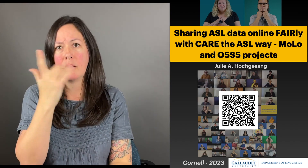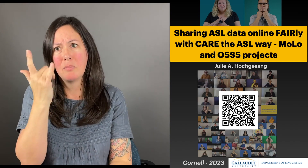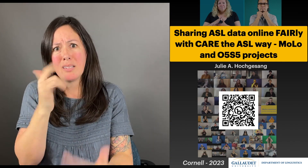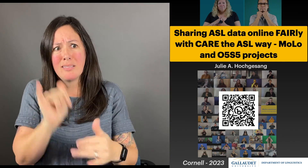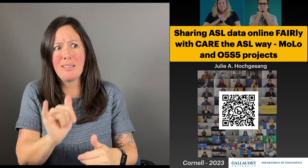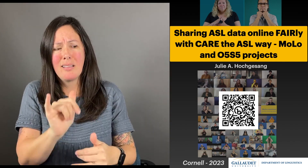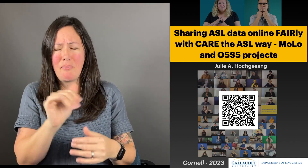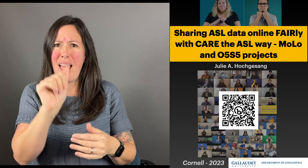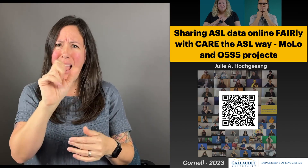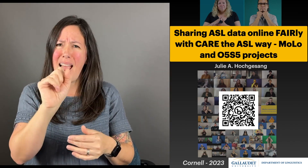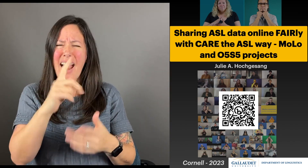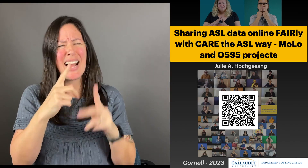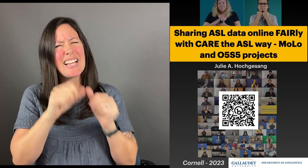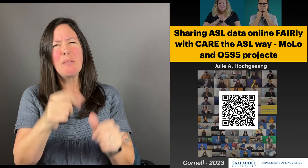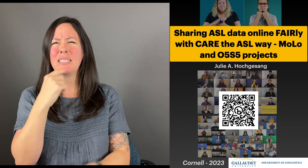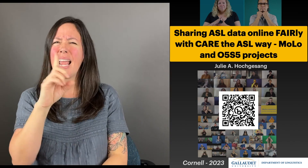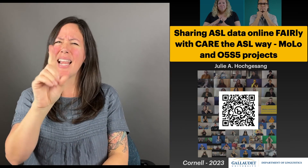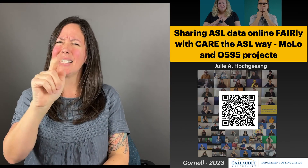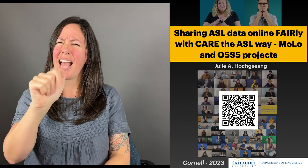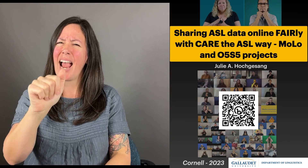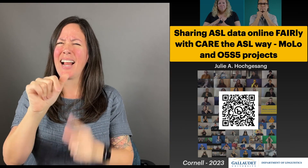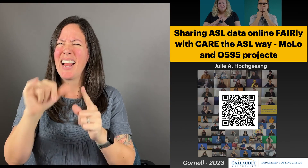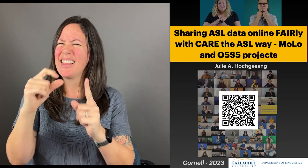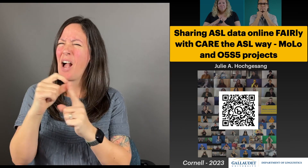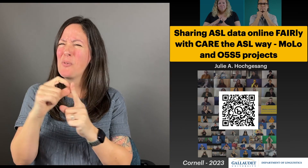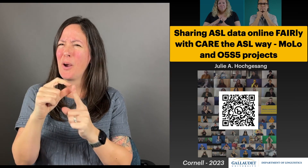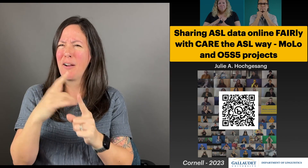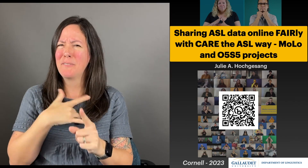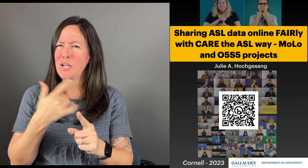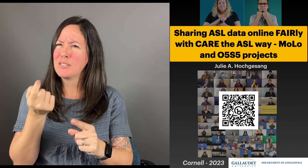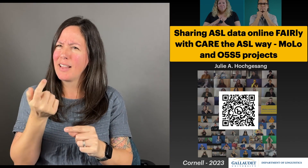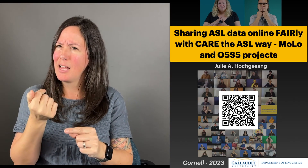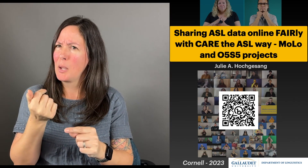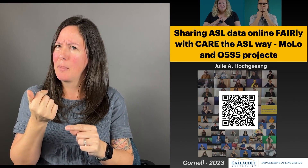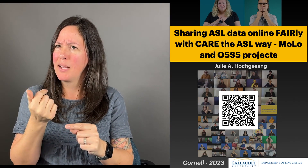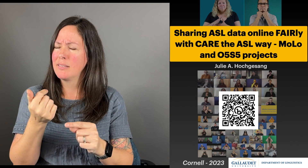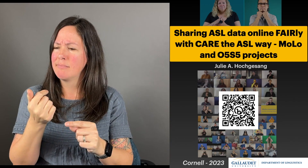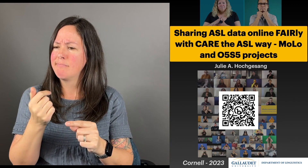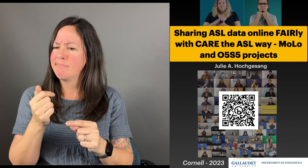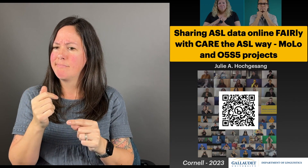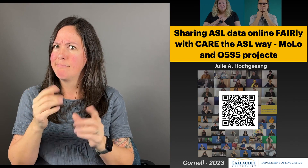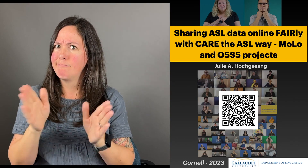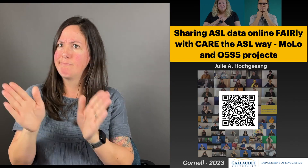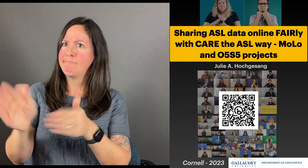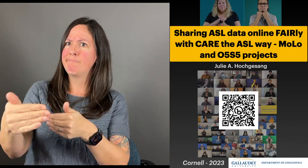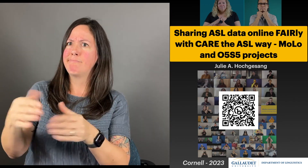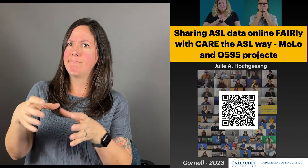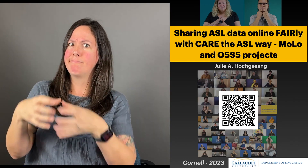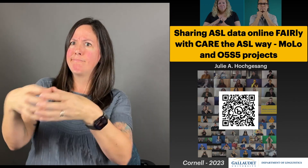presentation is done at this point I just want to wrap up by saying these are the kinds of things I think about as we